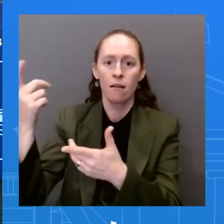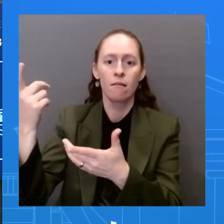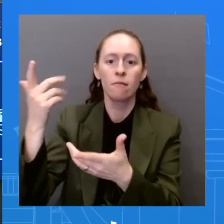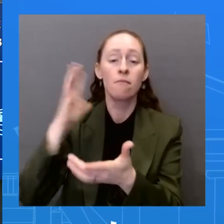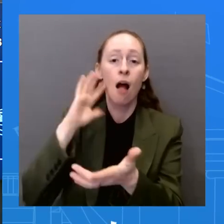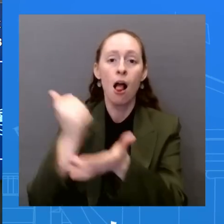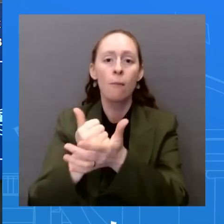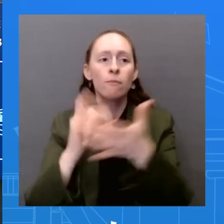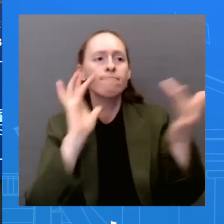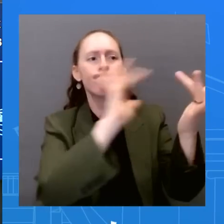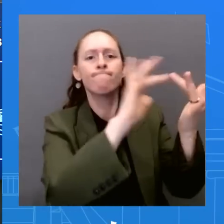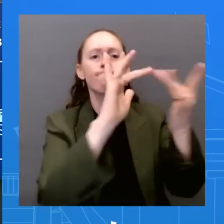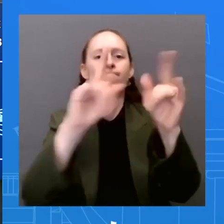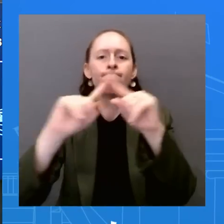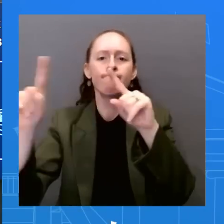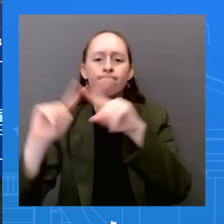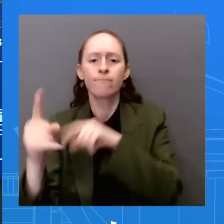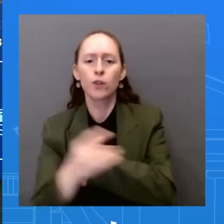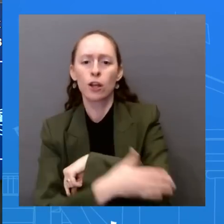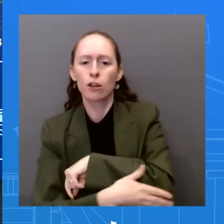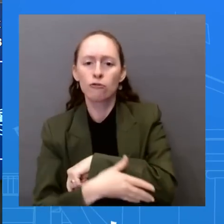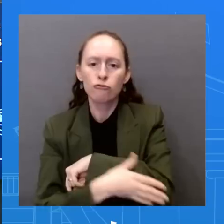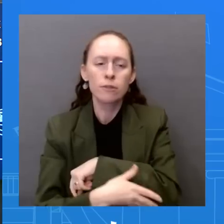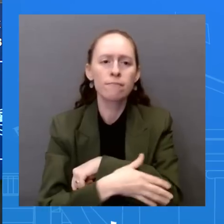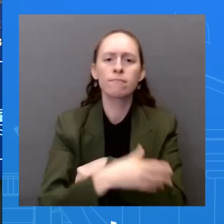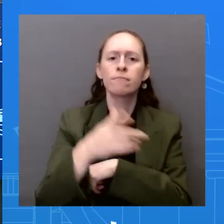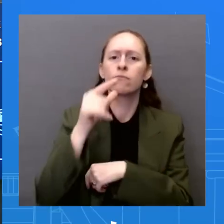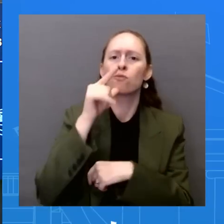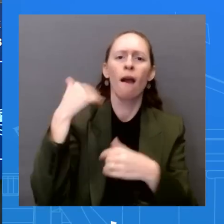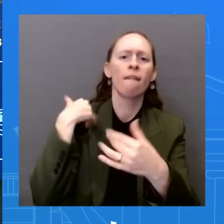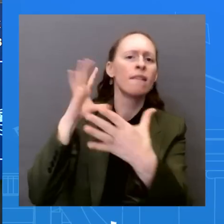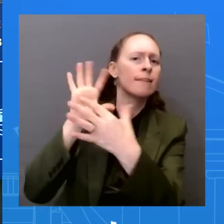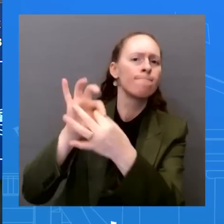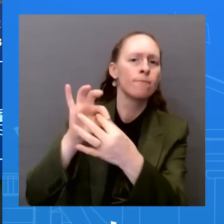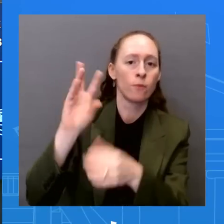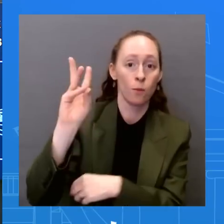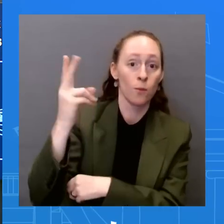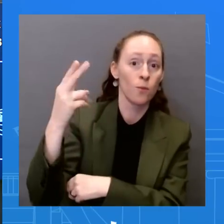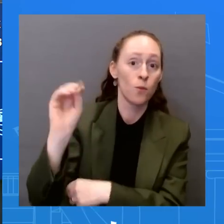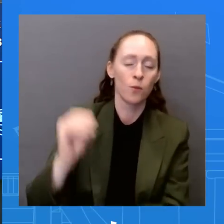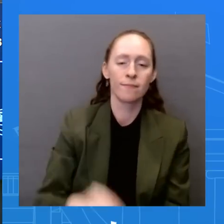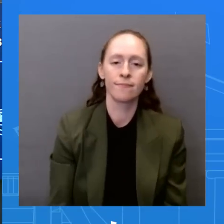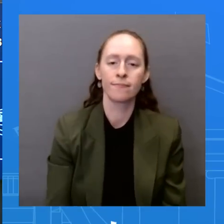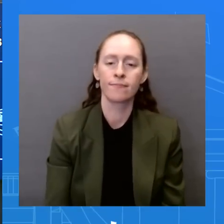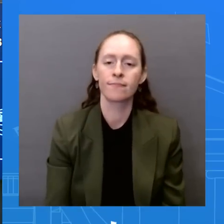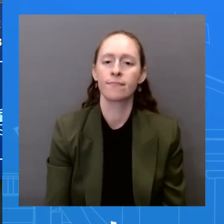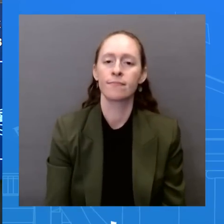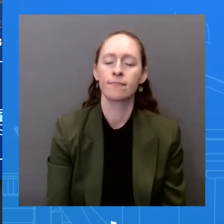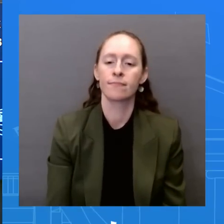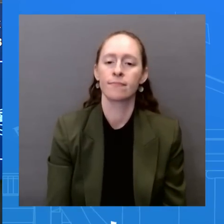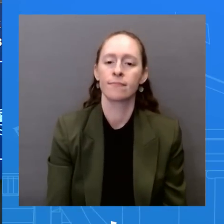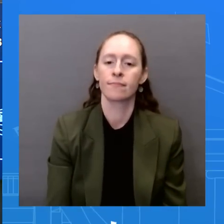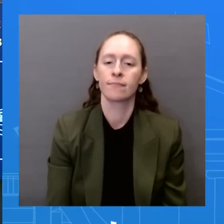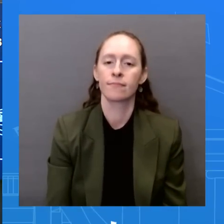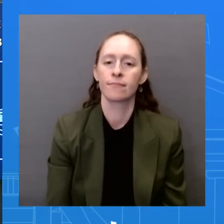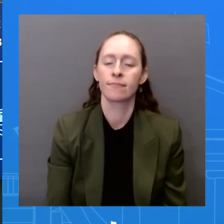that, you know, we have a responsibility to assist and help some of those countries that may not have the resources to do that.